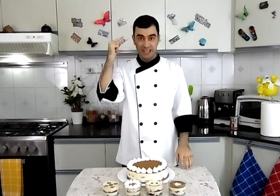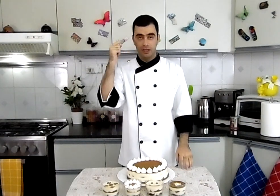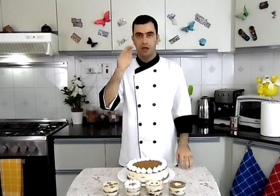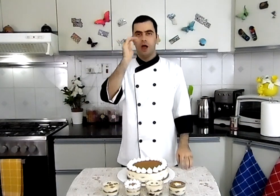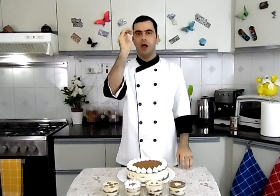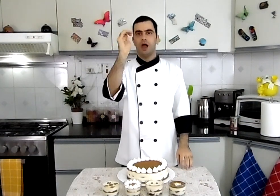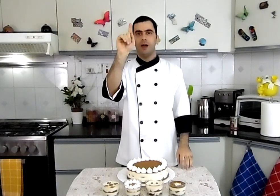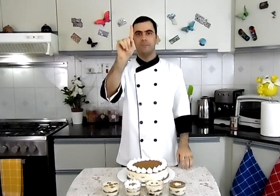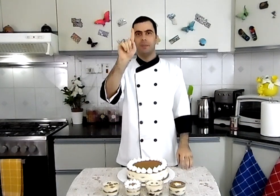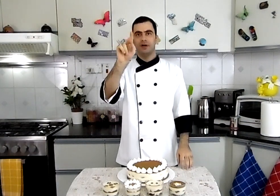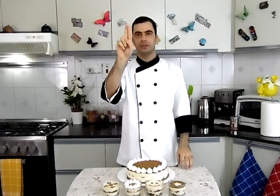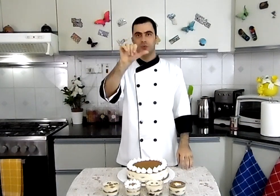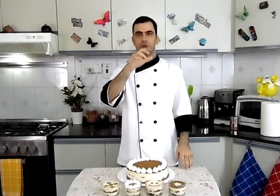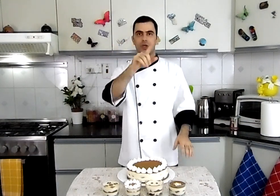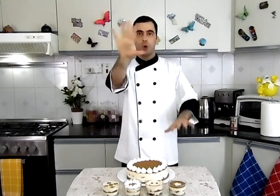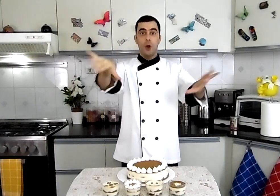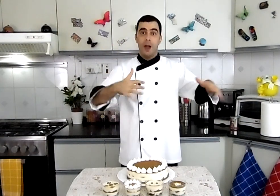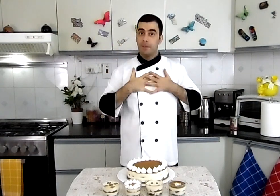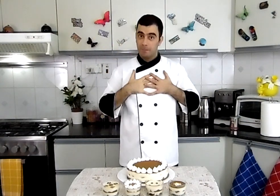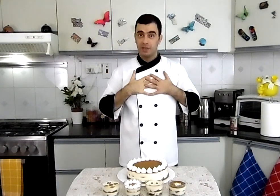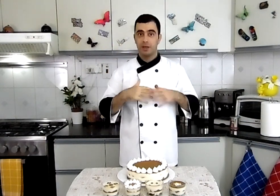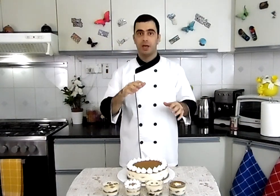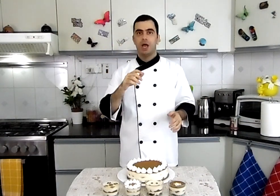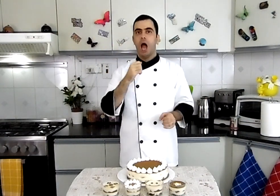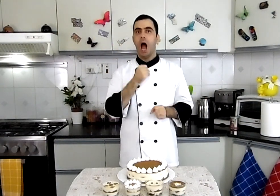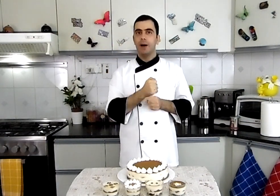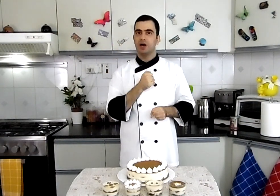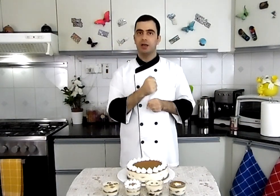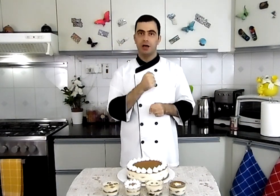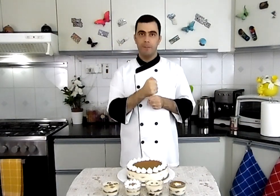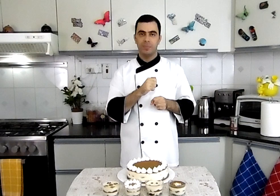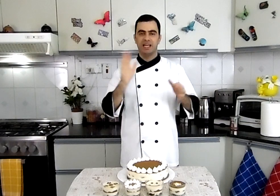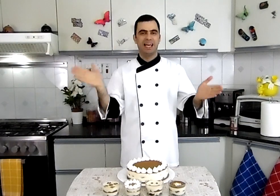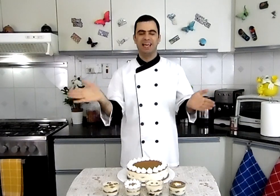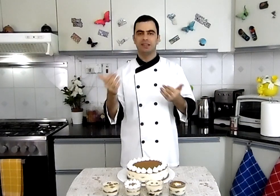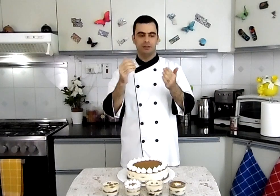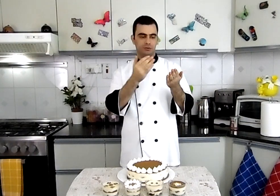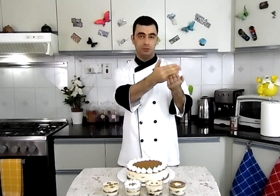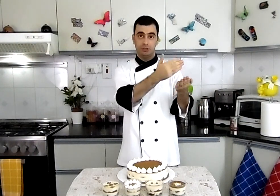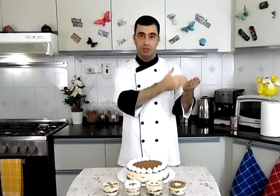If you have any recipe you would like me to prepare واذا أردتم أن أحضر لكم أي وصفة معينة